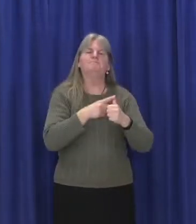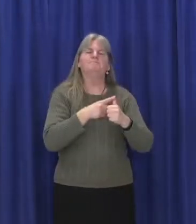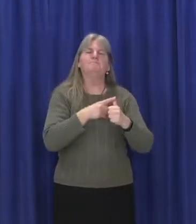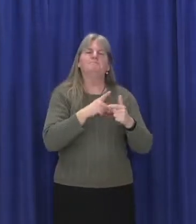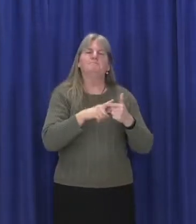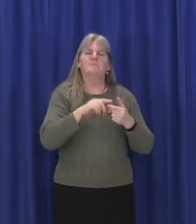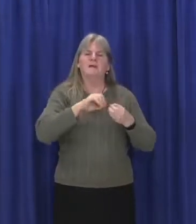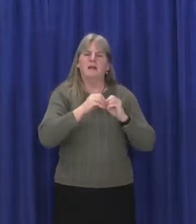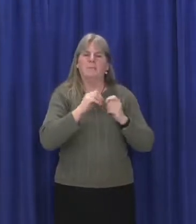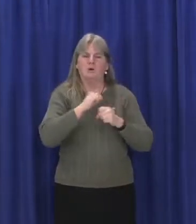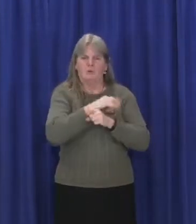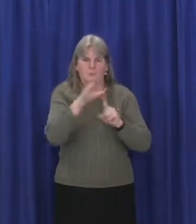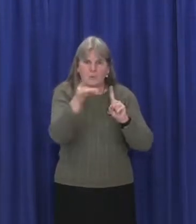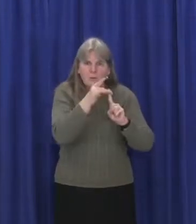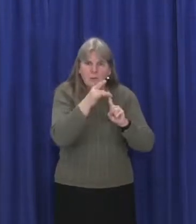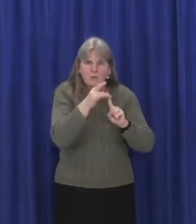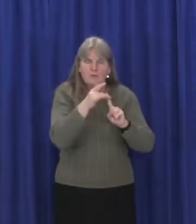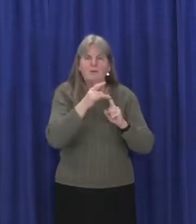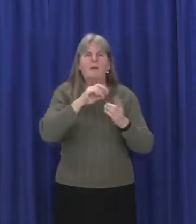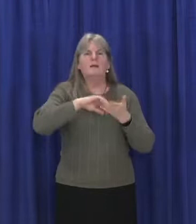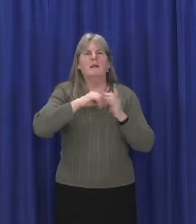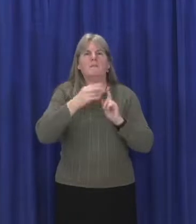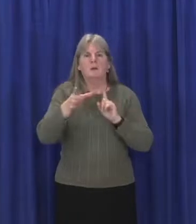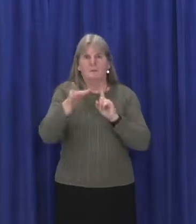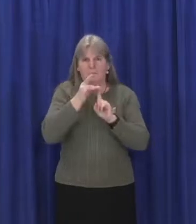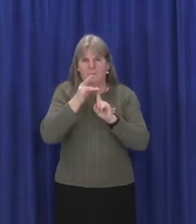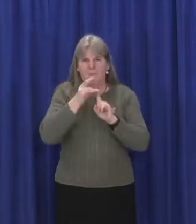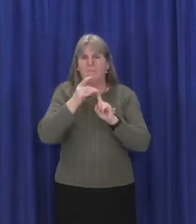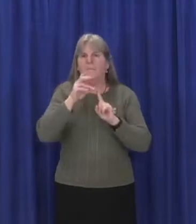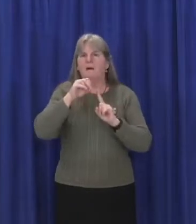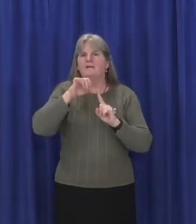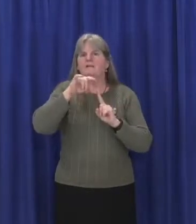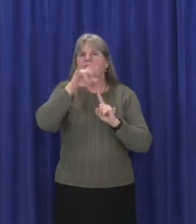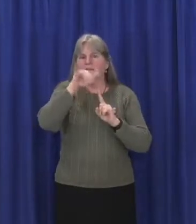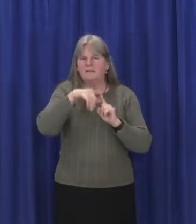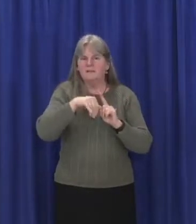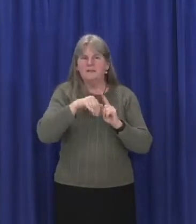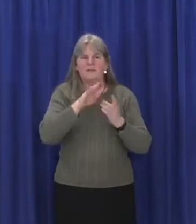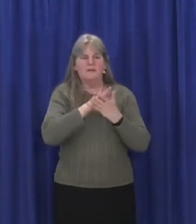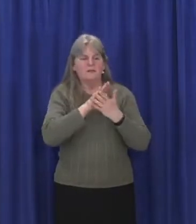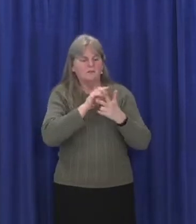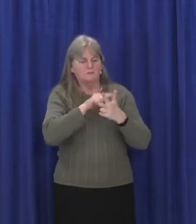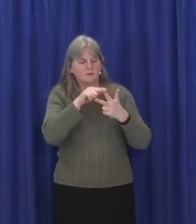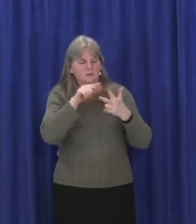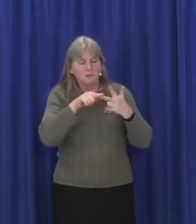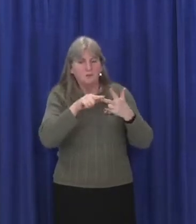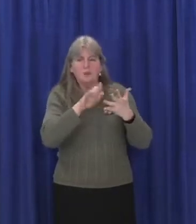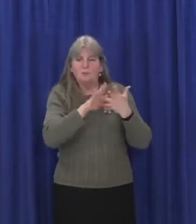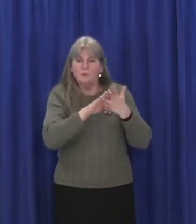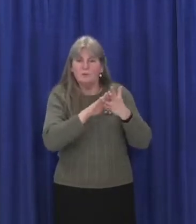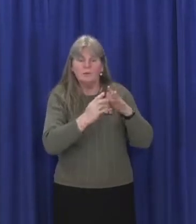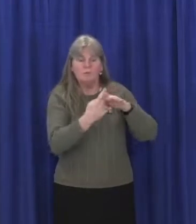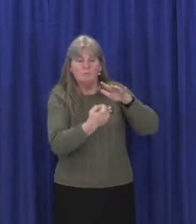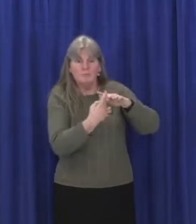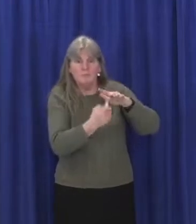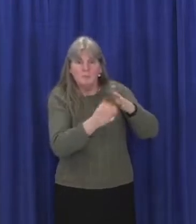cases, the percent positivity, the school surveillance program and the absenteeism. I also look at worker